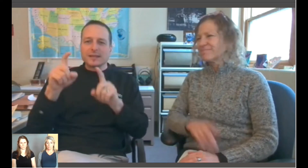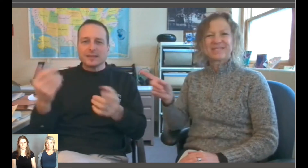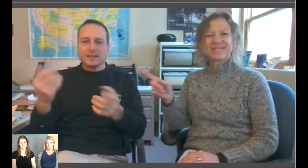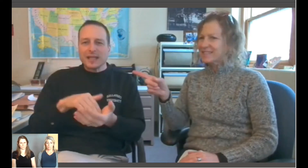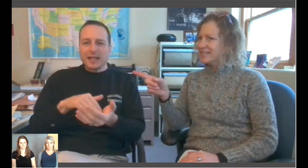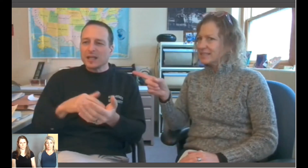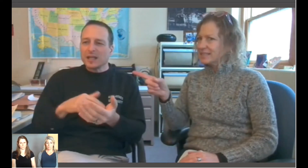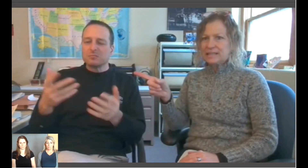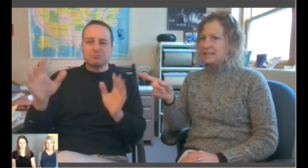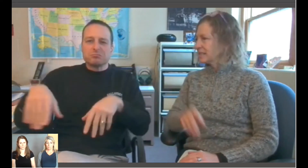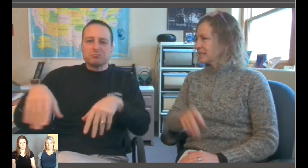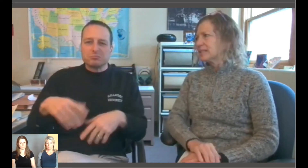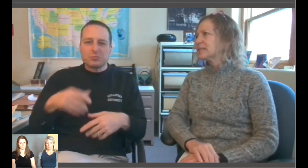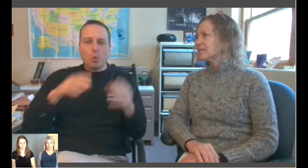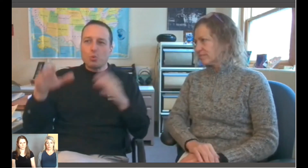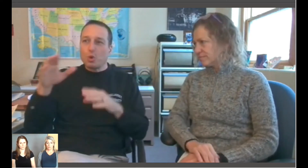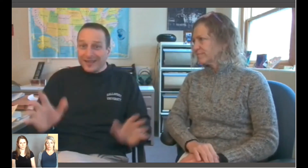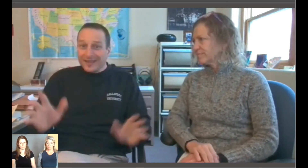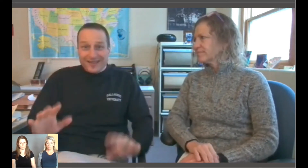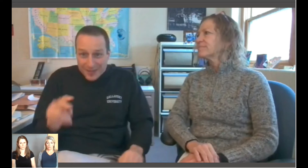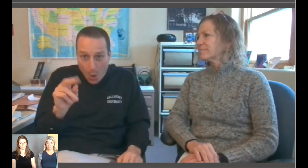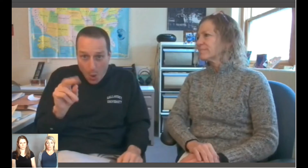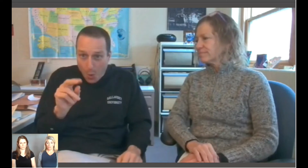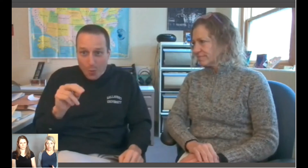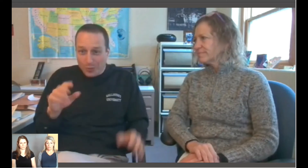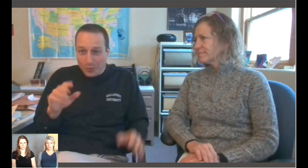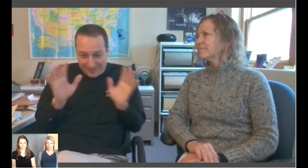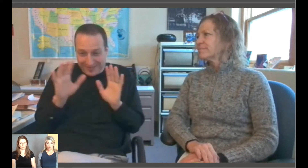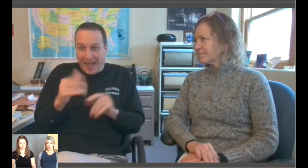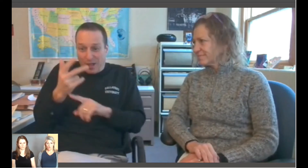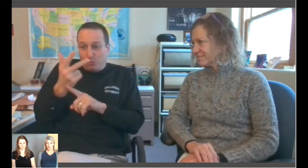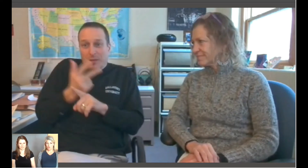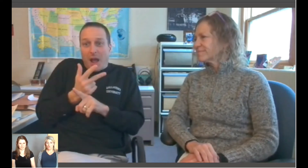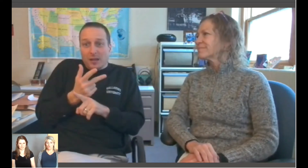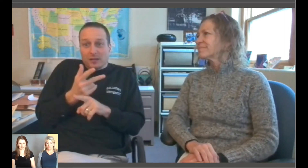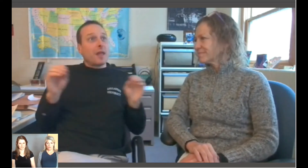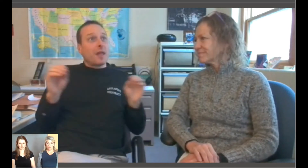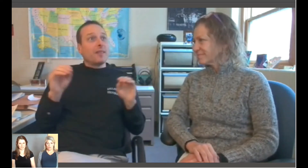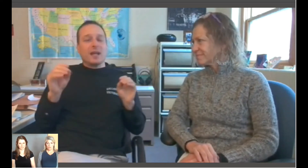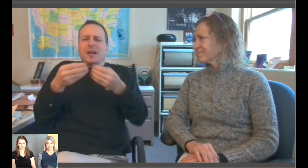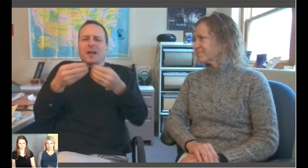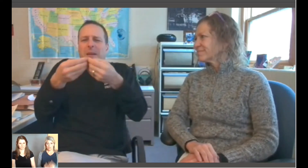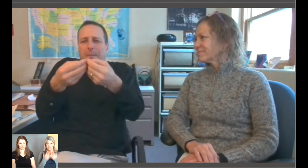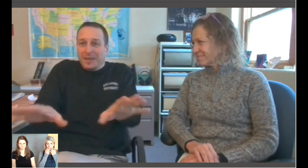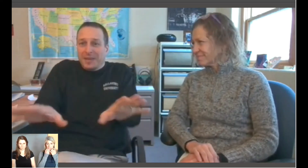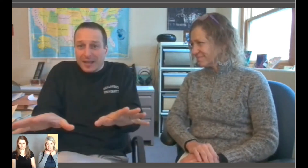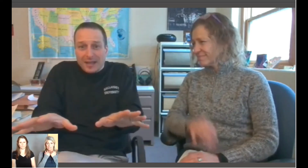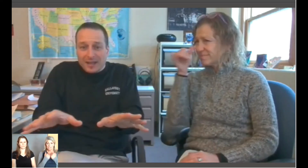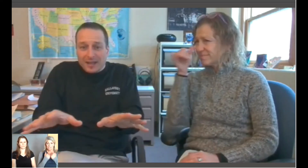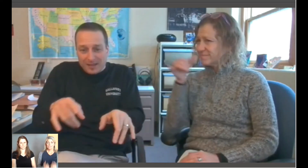later after they're born. But before those 3 months, they have no language access. And it can impact their entire life.